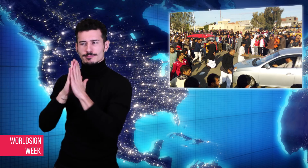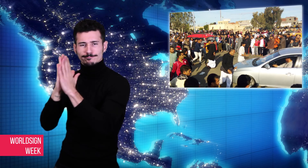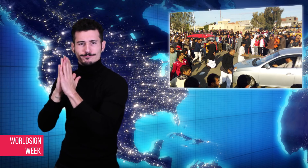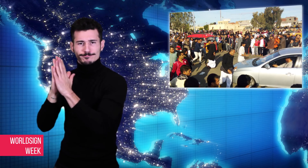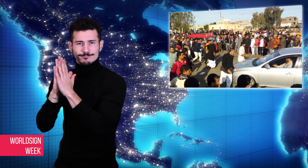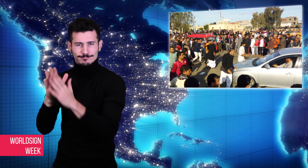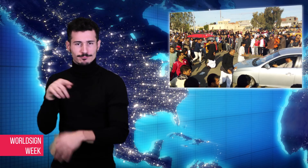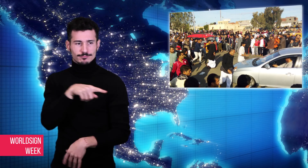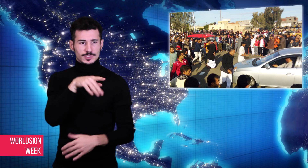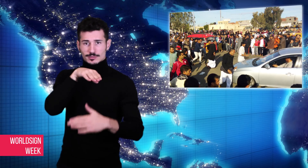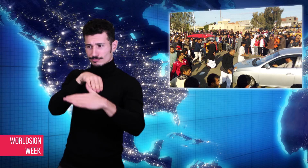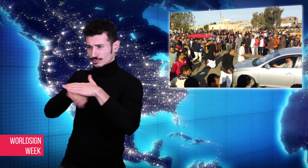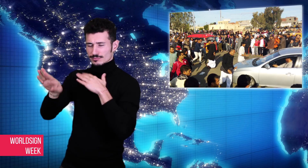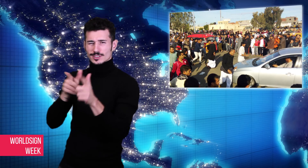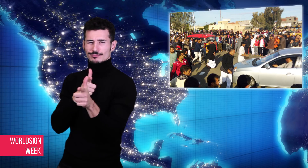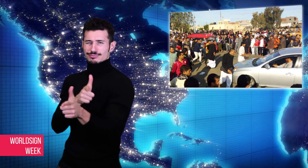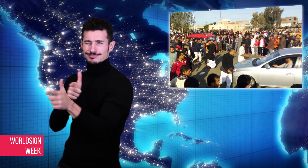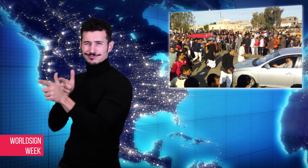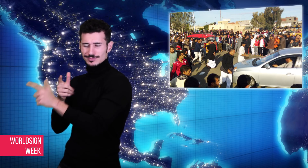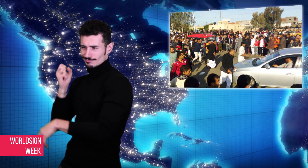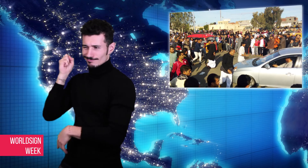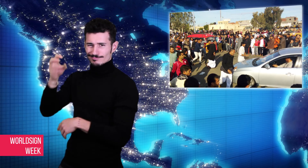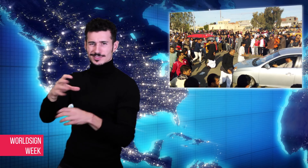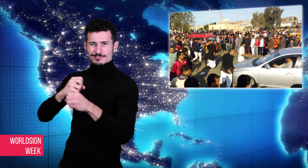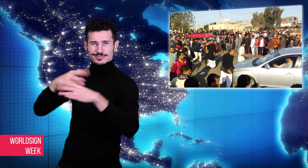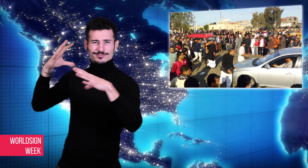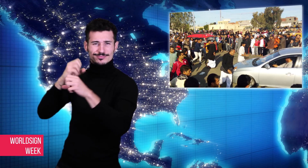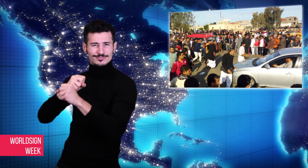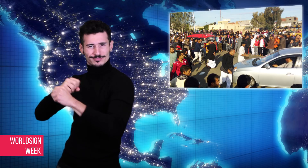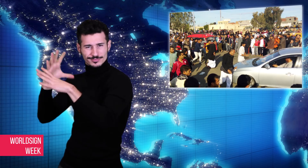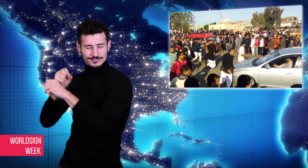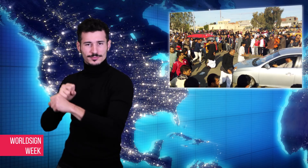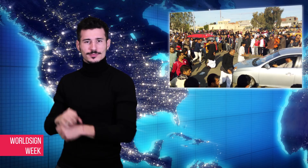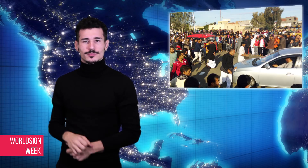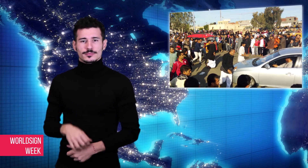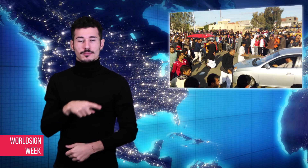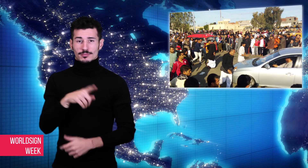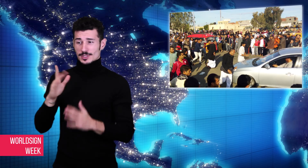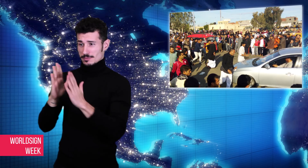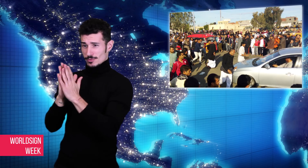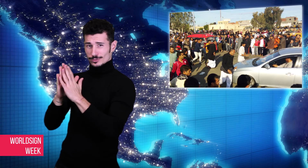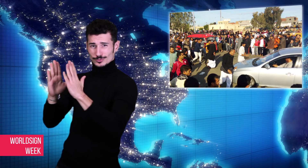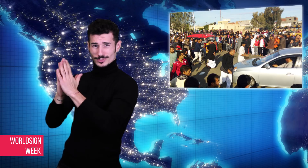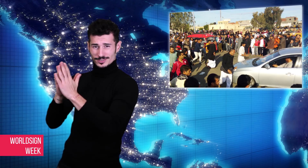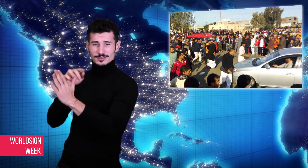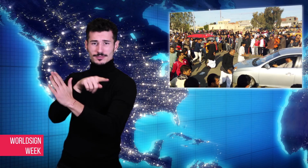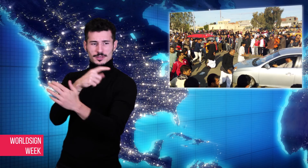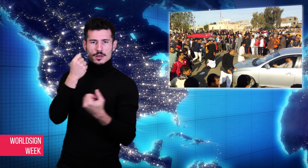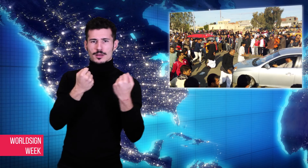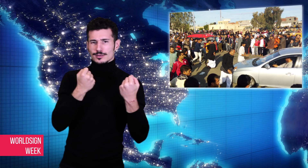grenades. They blocked all exits with their vehicles, and militants ambushed